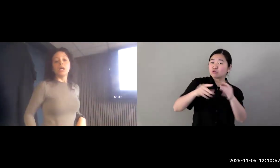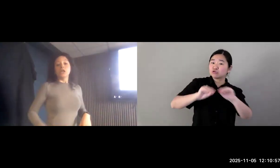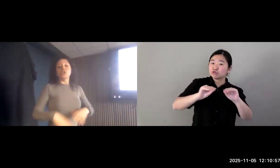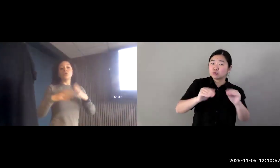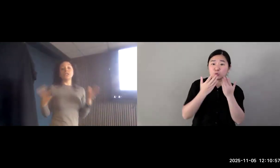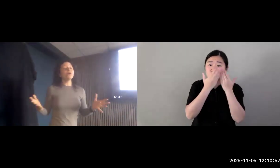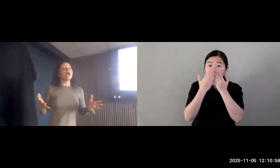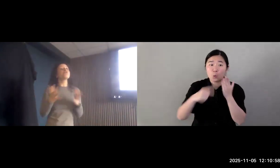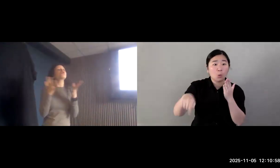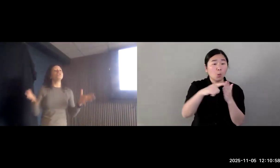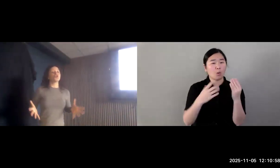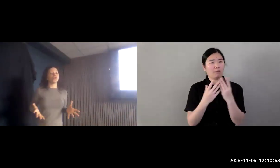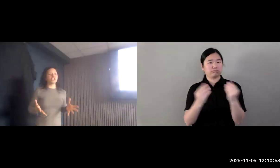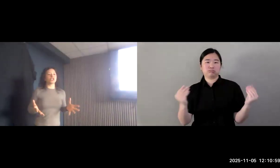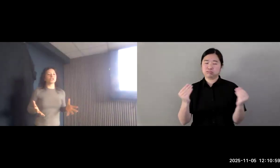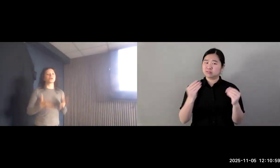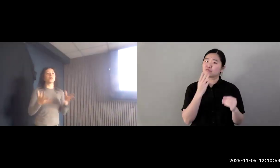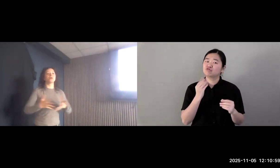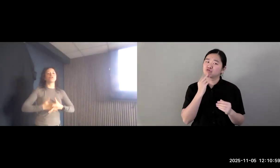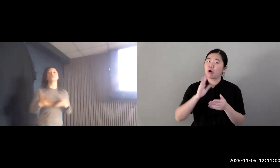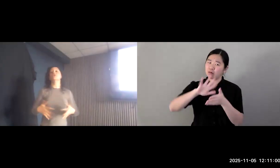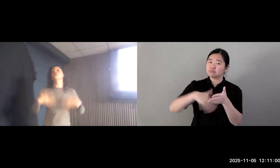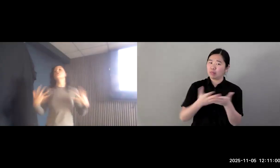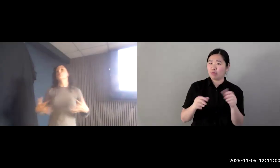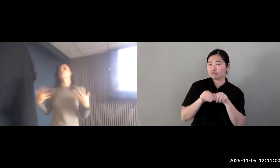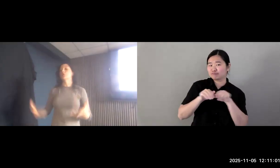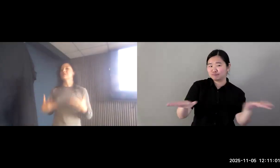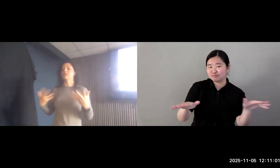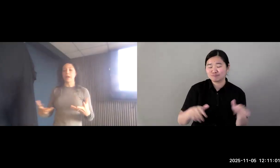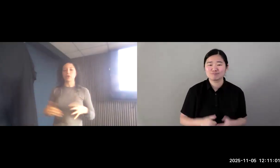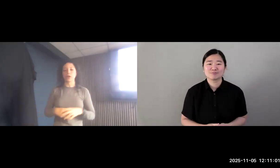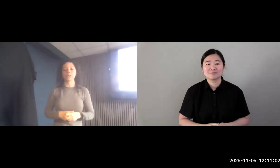So, today we have three generations coming from different sociolinguistic backgrounds.